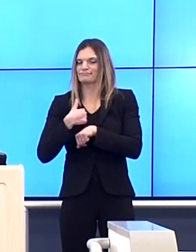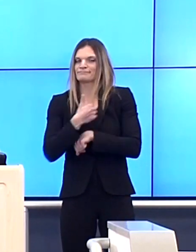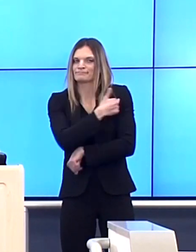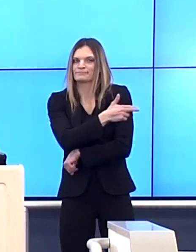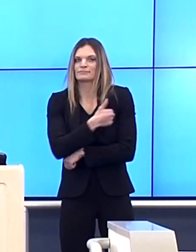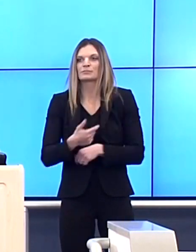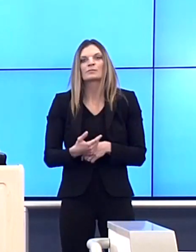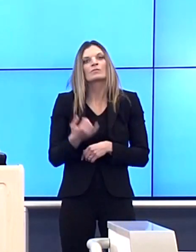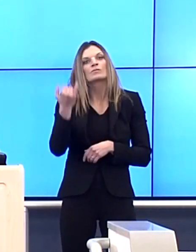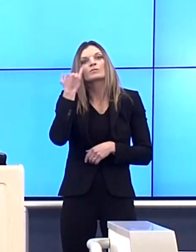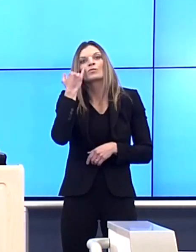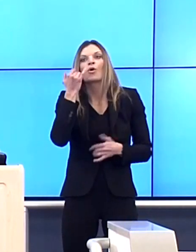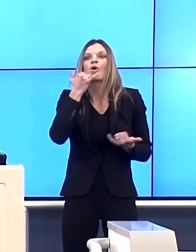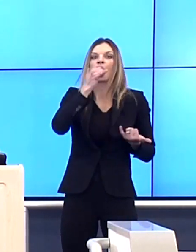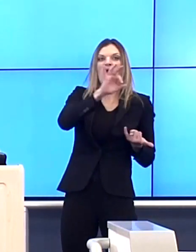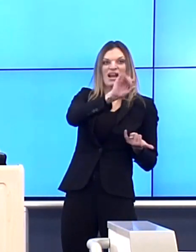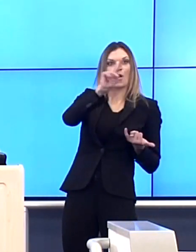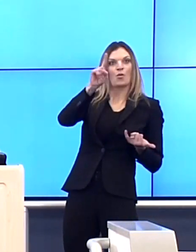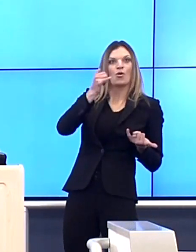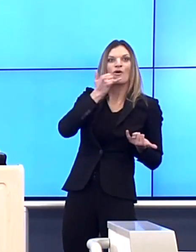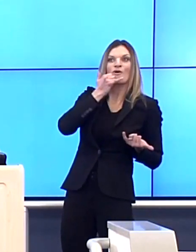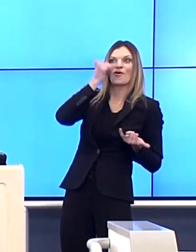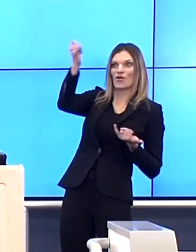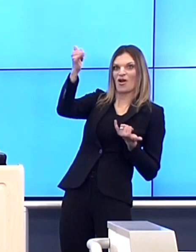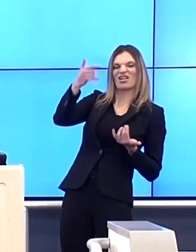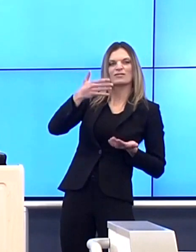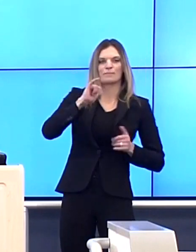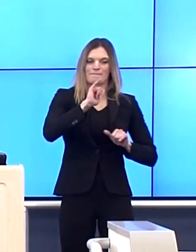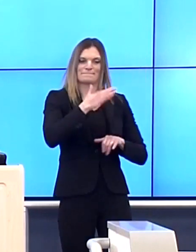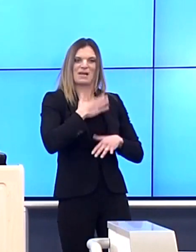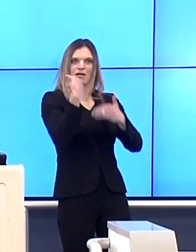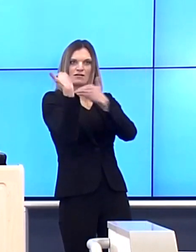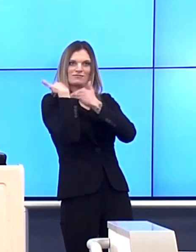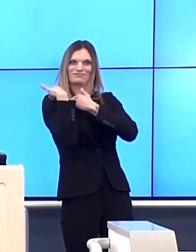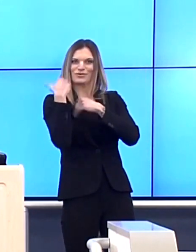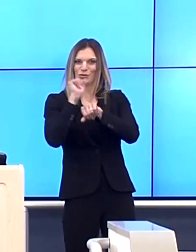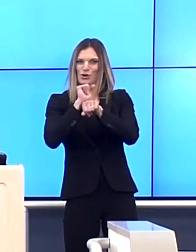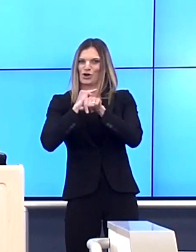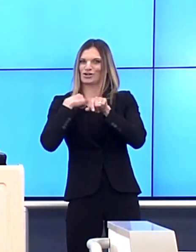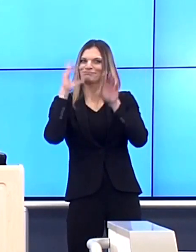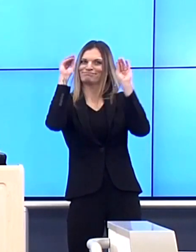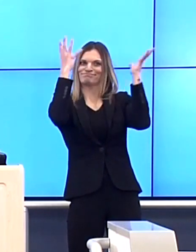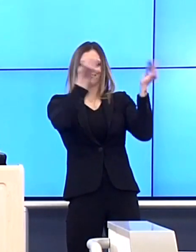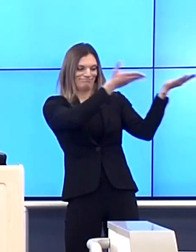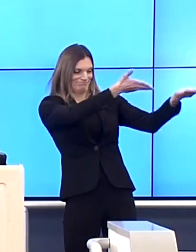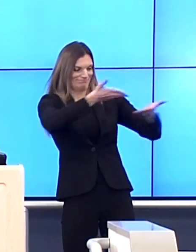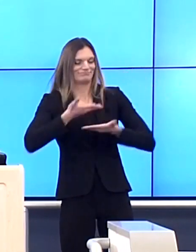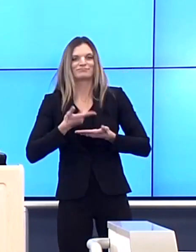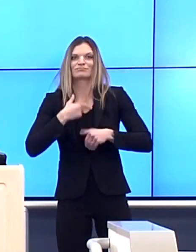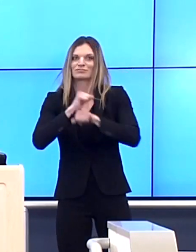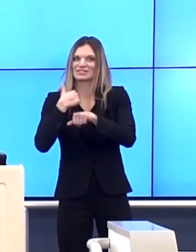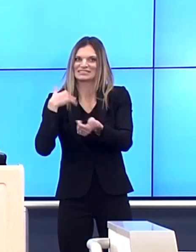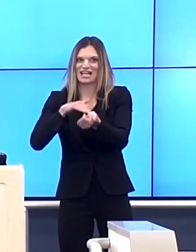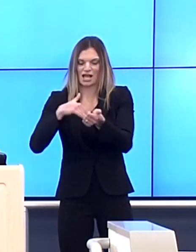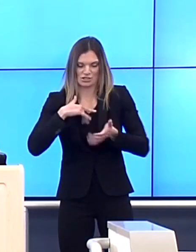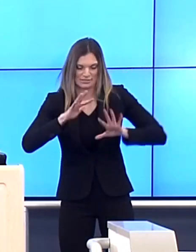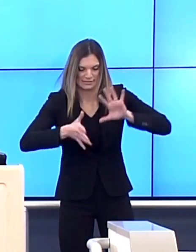OTHERWISE YOU’RE AT ALL RISK. I’M AN EMERGENCY MEDICINE I’M AN EMERGENCY MEDICINE PHYSICIAN. PHYSICIAN. WHEN SOMEONE CALLS 911, I’M THE WHEN SOMEONE CALLS 911, I’M THE ONE WHO TAKES CARE OF PEOPLE ONE WHO TAKES CARE OF PEOPLE WHEN THEY ARE DROPPED OFF BY